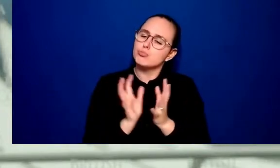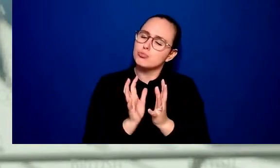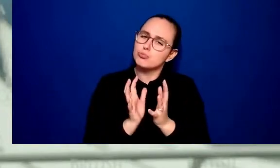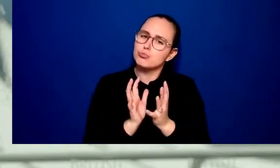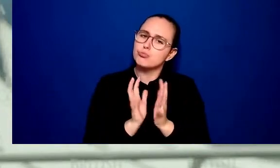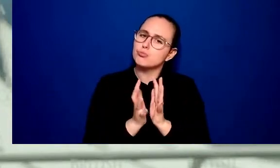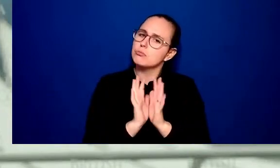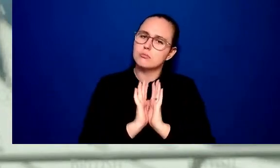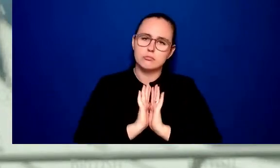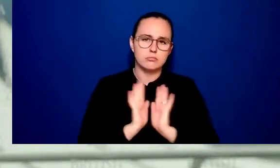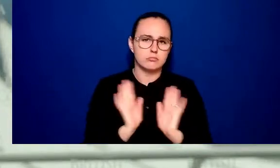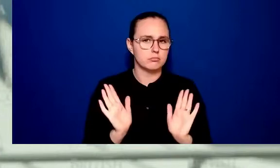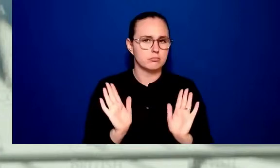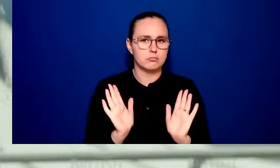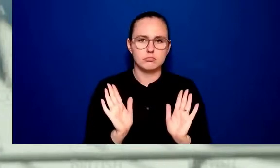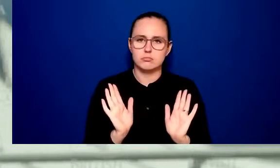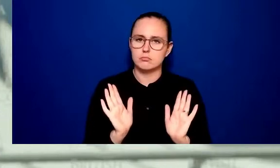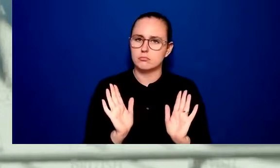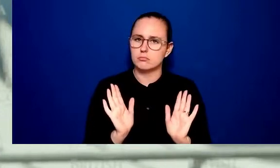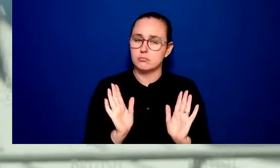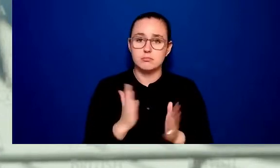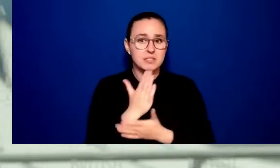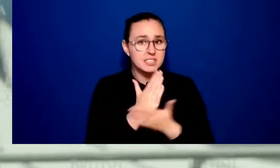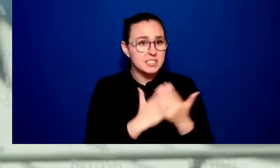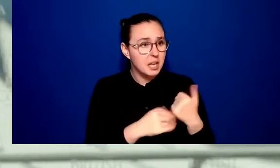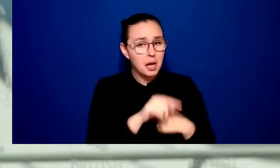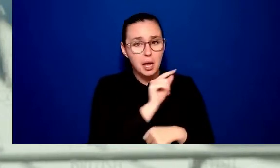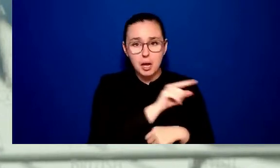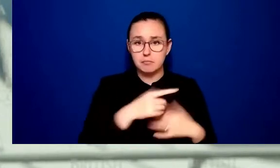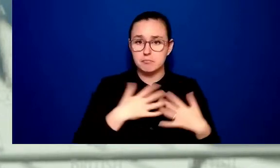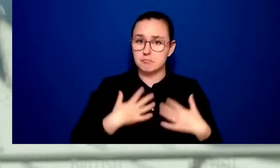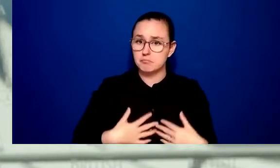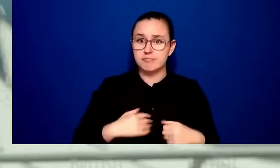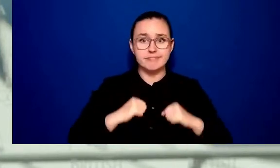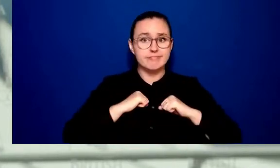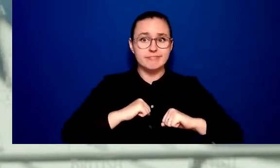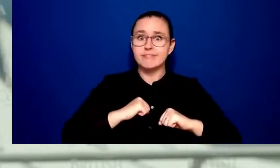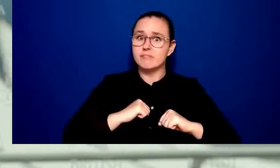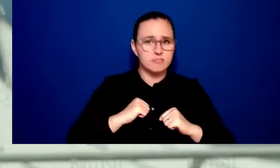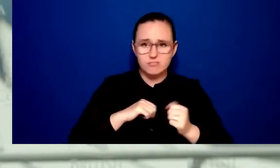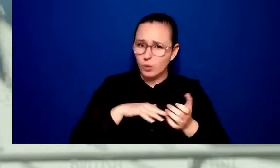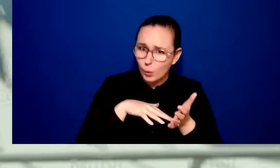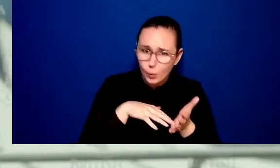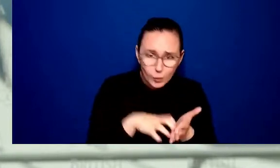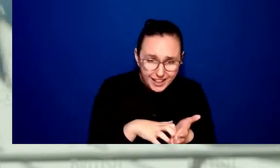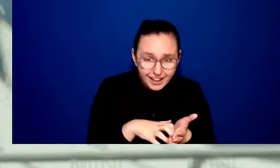giving third doses to some people. But even then, if you